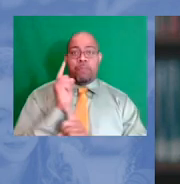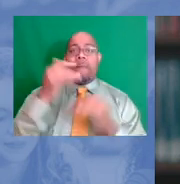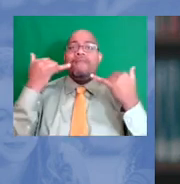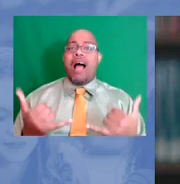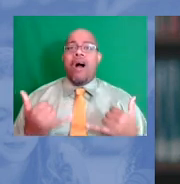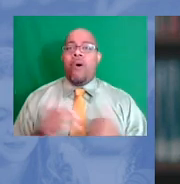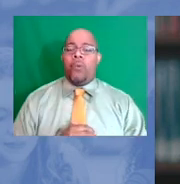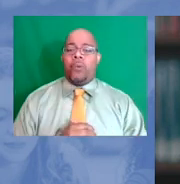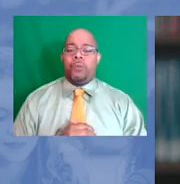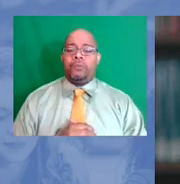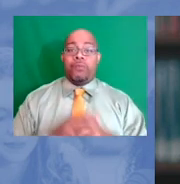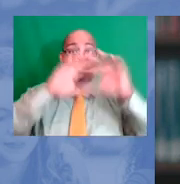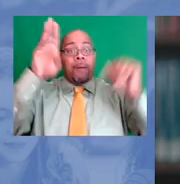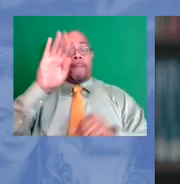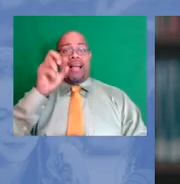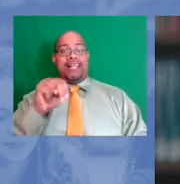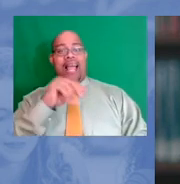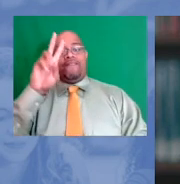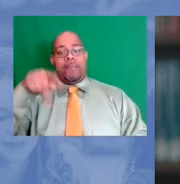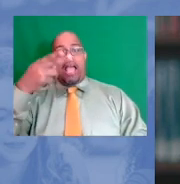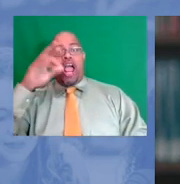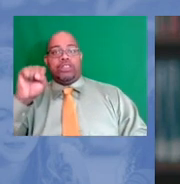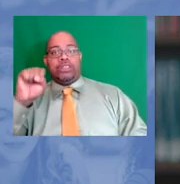PRESIDENT BIDEN AND VICE PRESIDENT HARRIS HAVE MADE EQUITY A CORE PRIORITY.